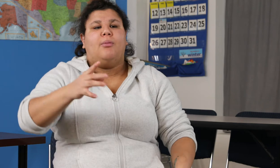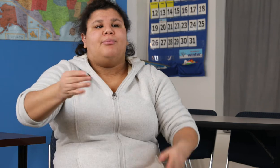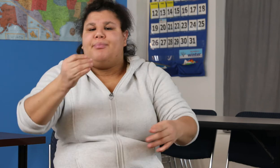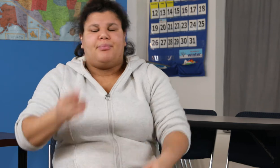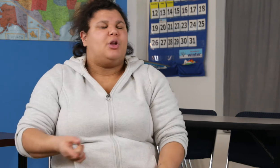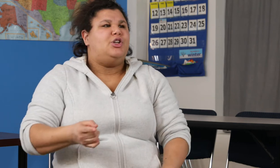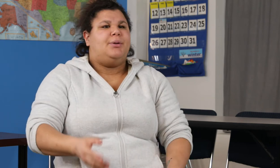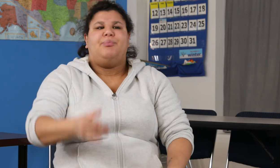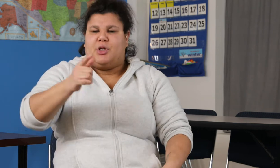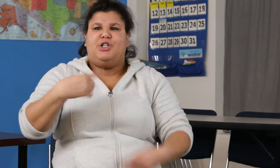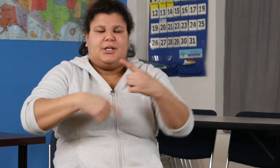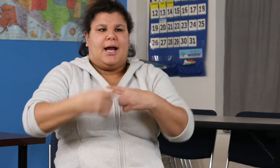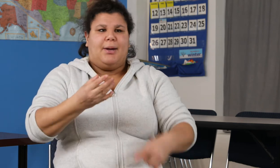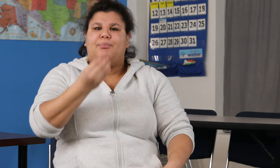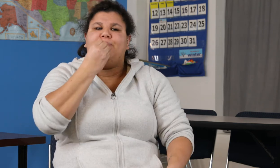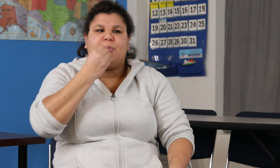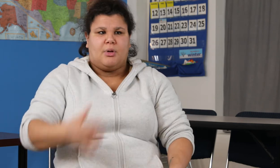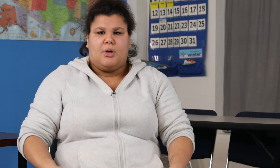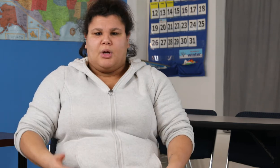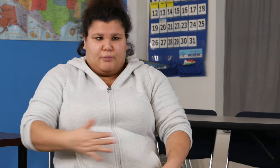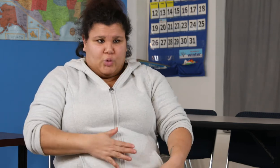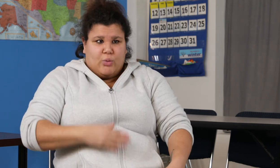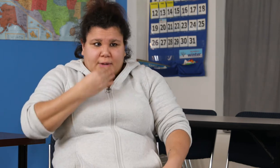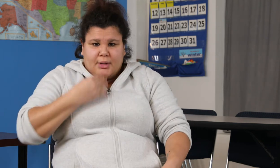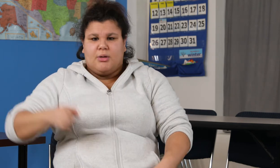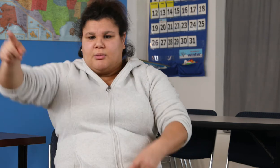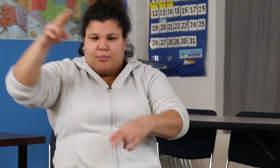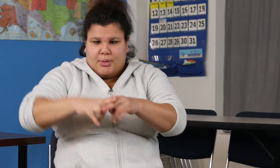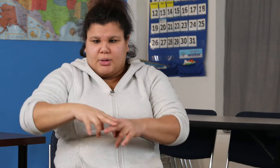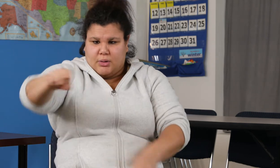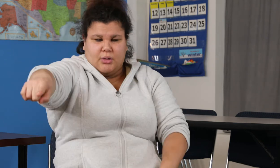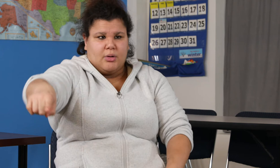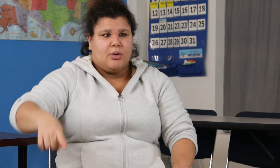She would sign “eat, tummy, sit”, and then point.